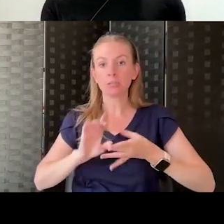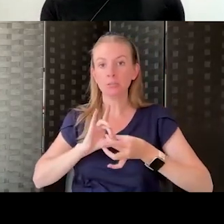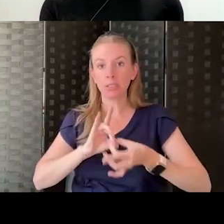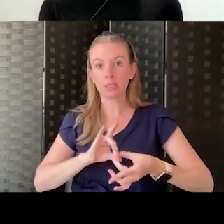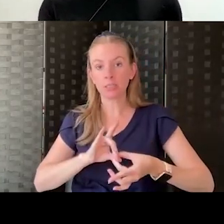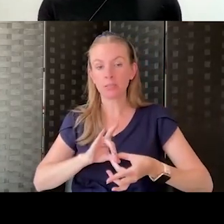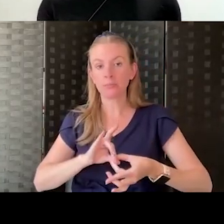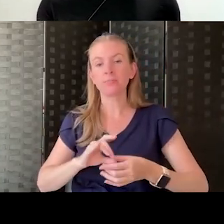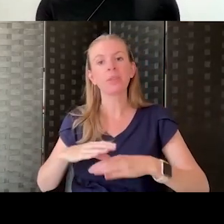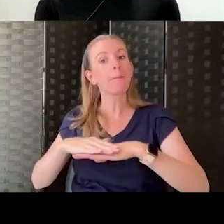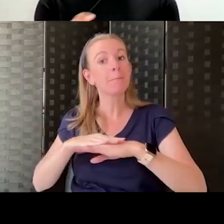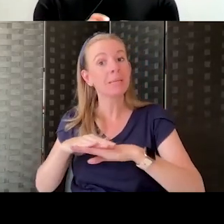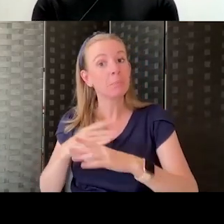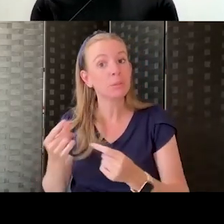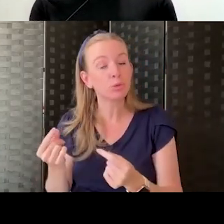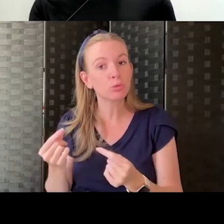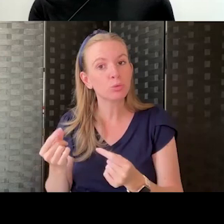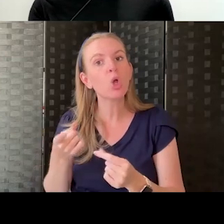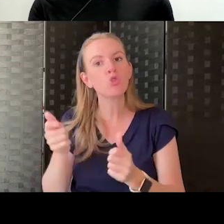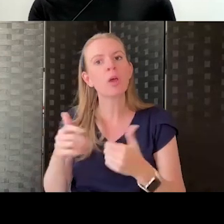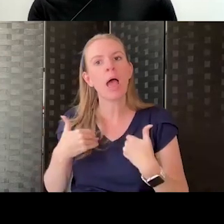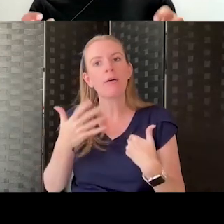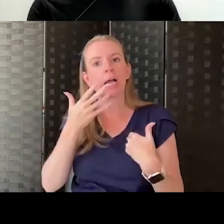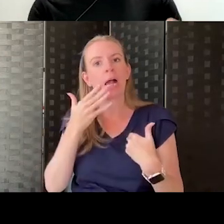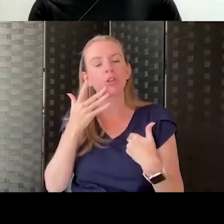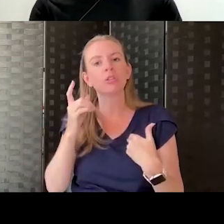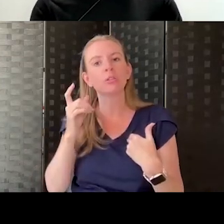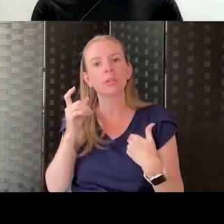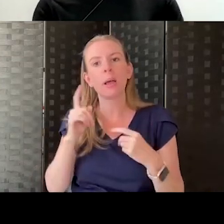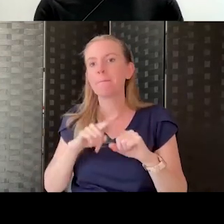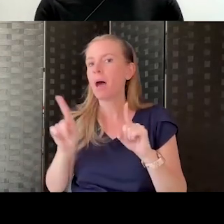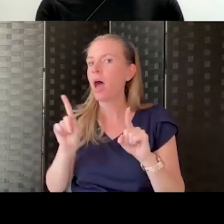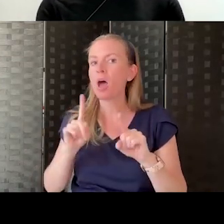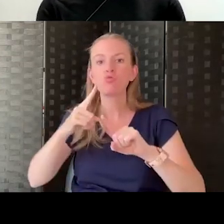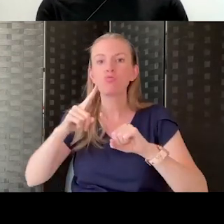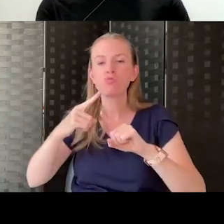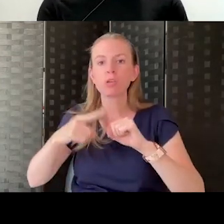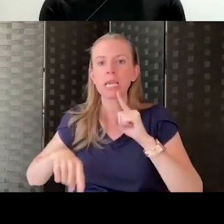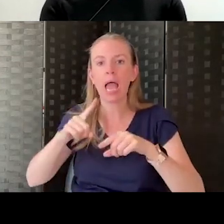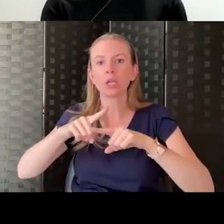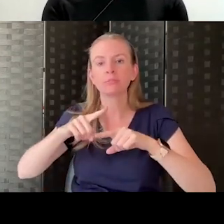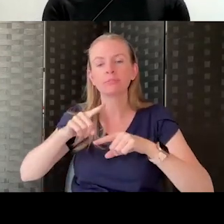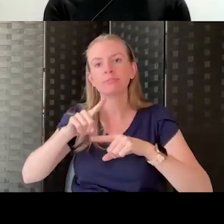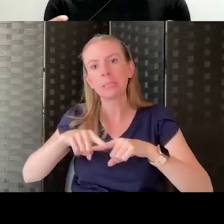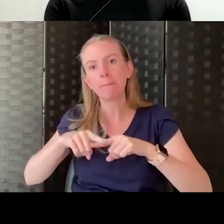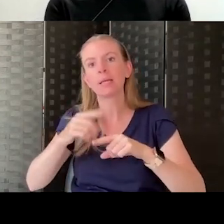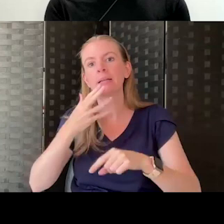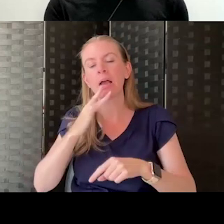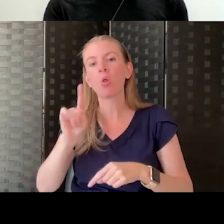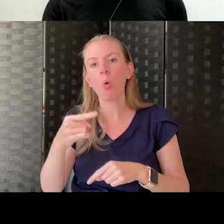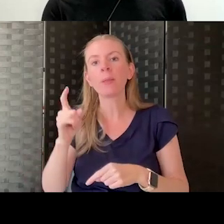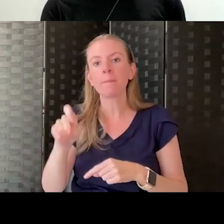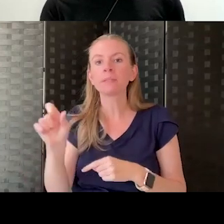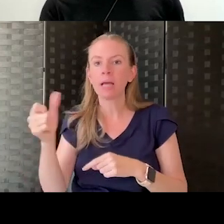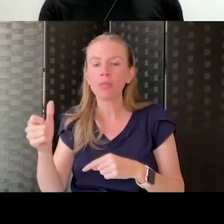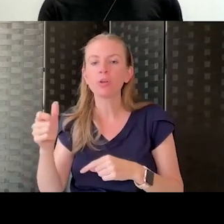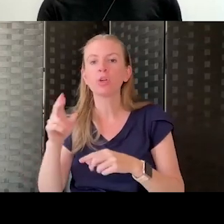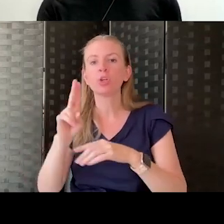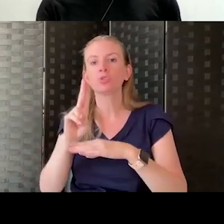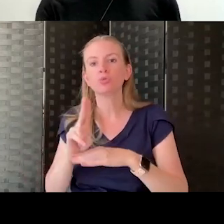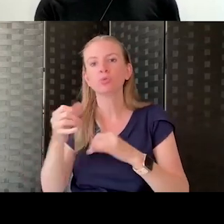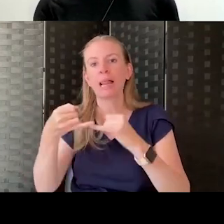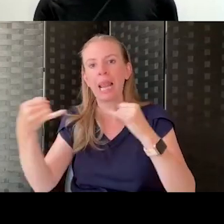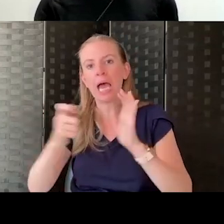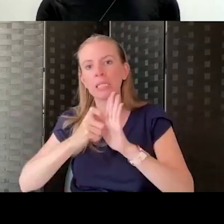minimum you can do. You can have a color there but you can't rely on the color alone. Another part